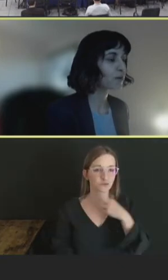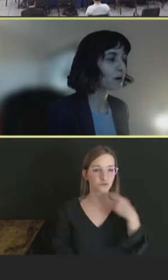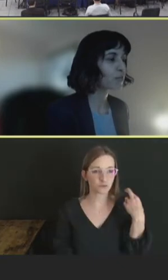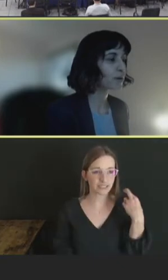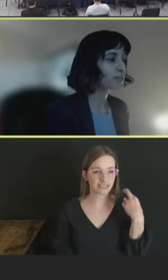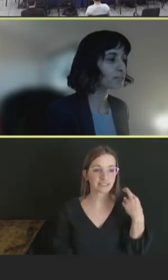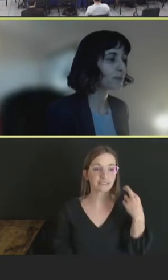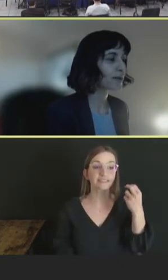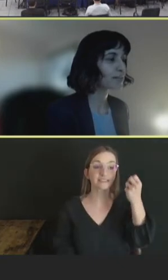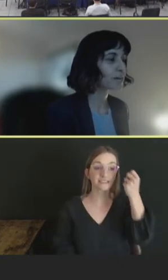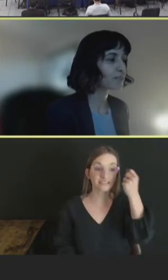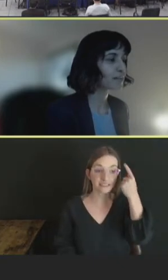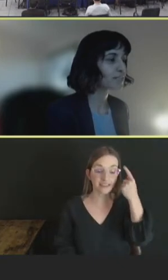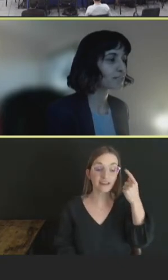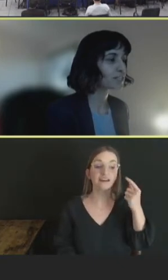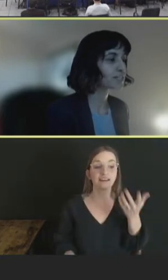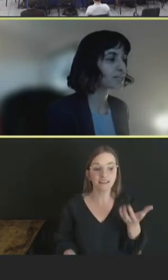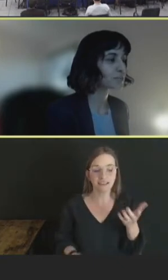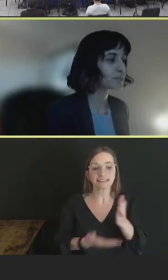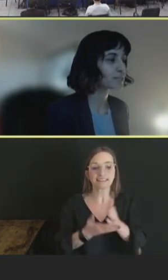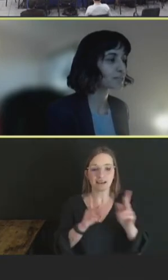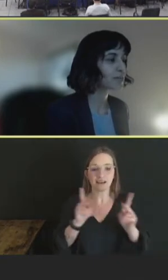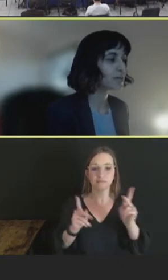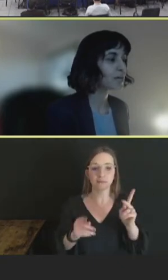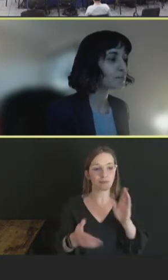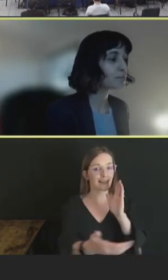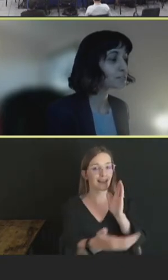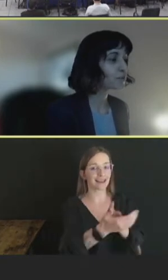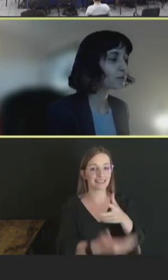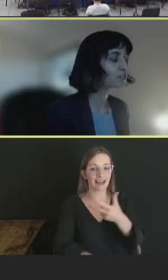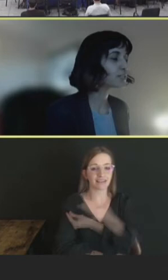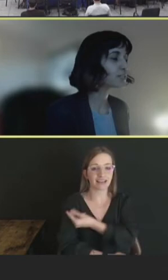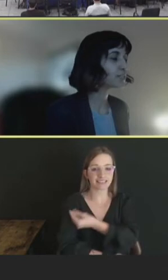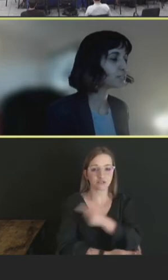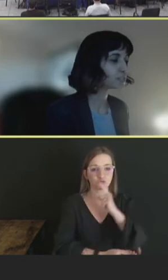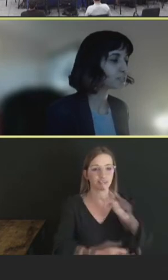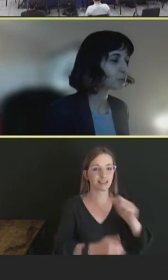are threatened by anti-vaccination sentiments. Misinformation is easily